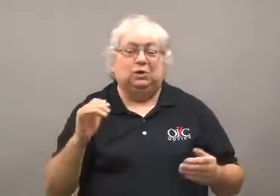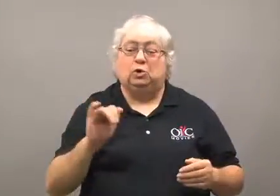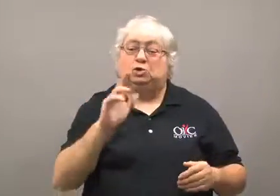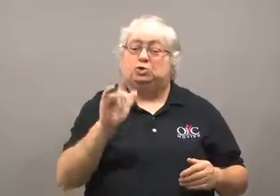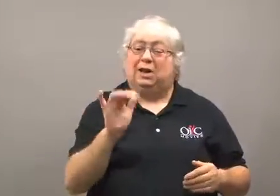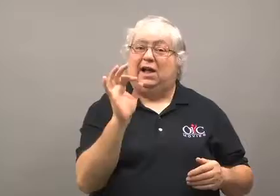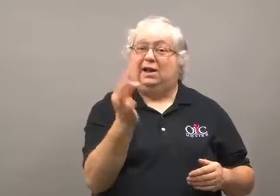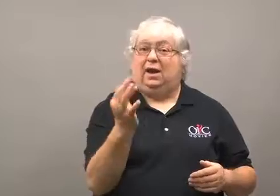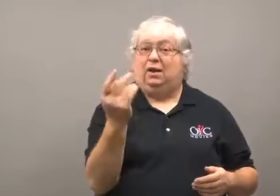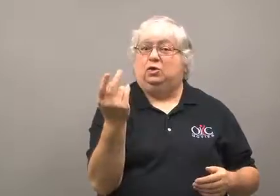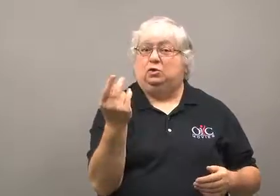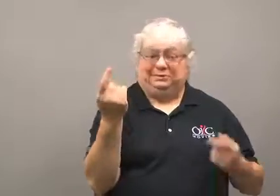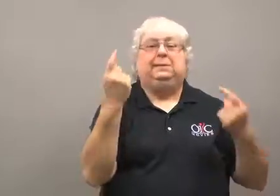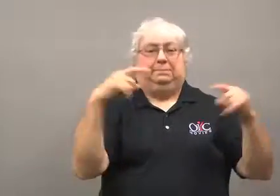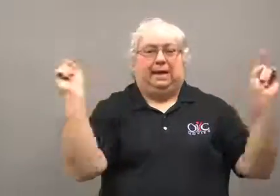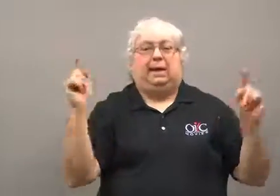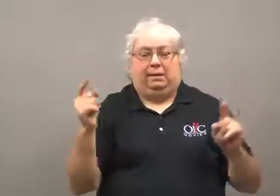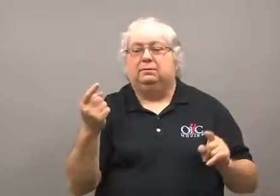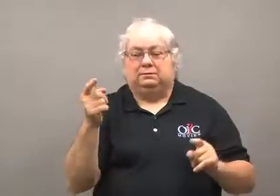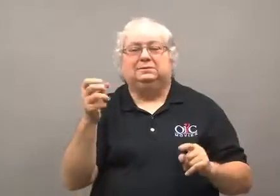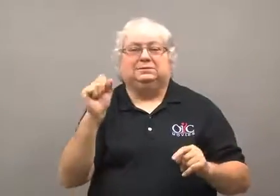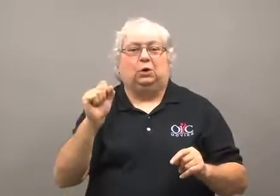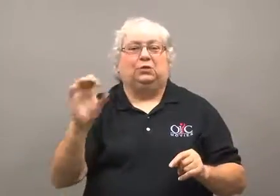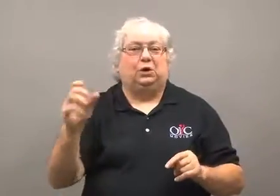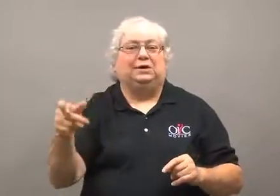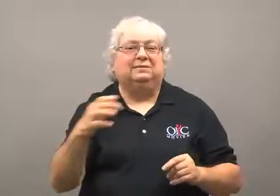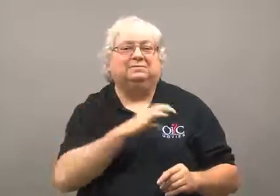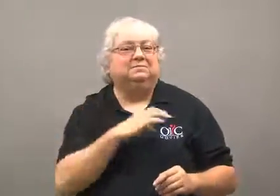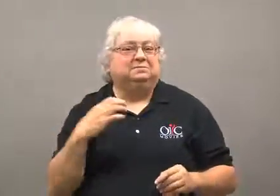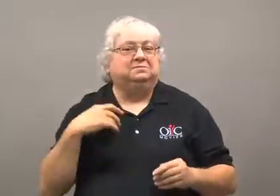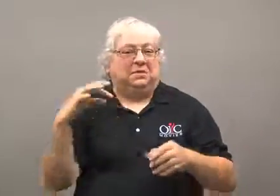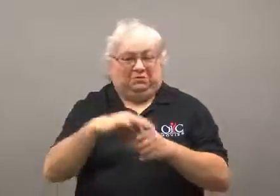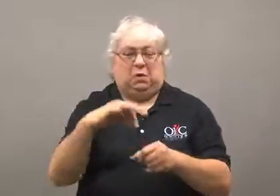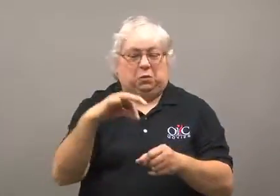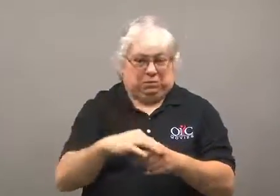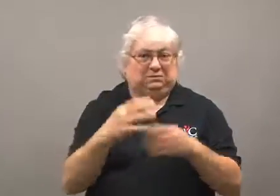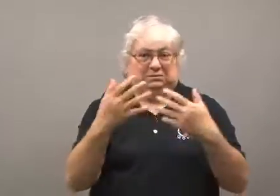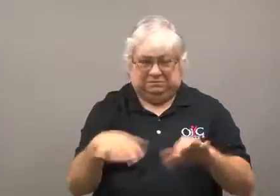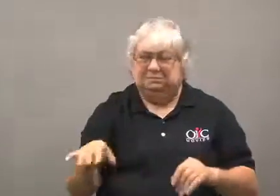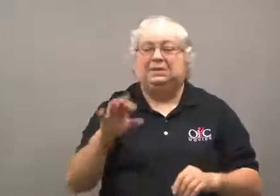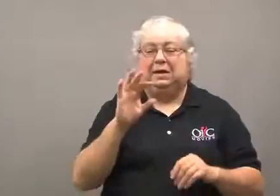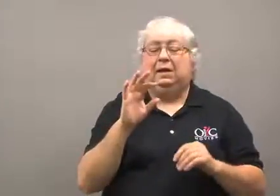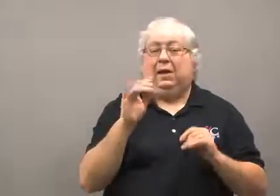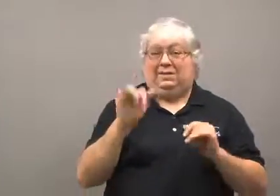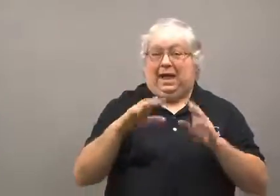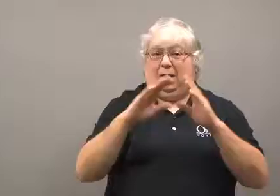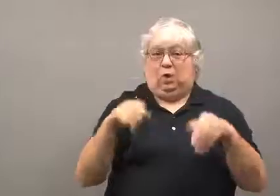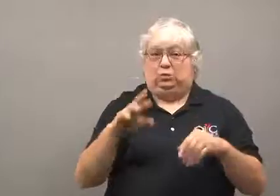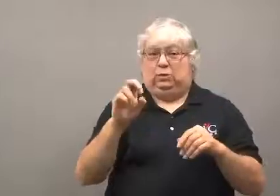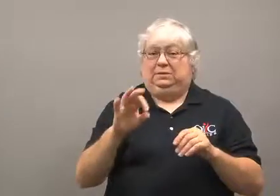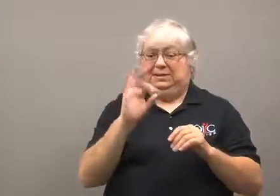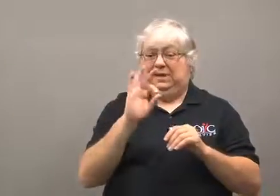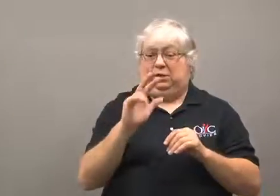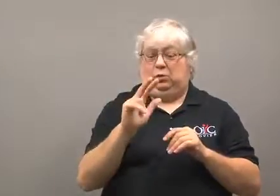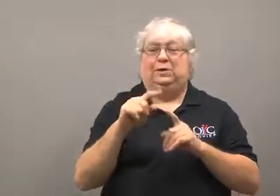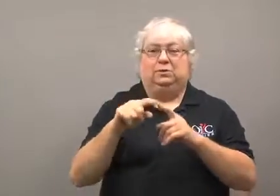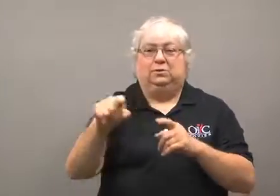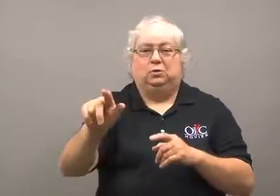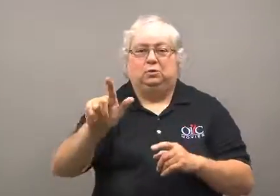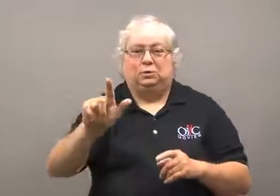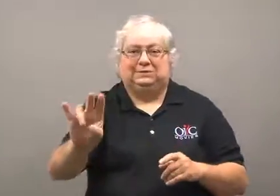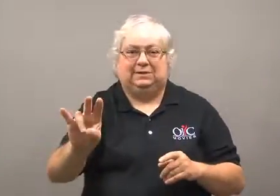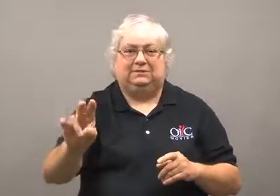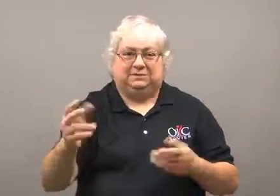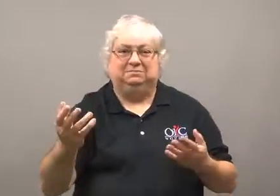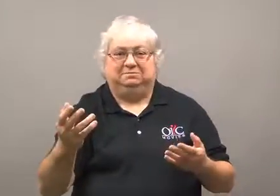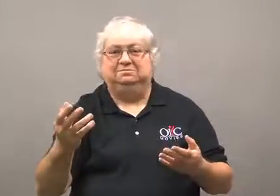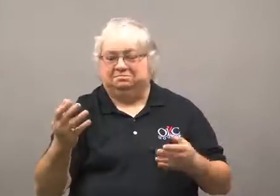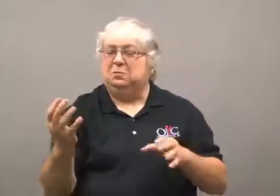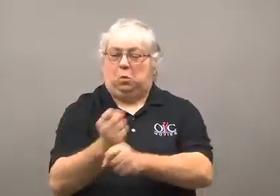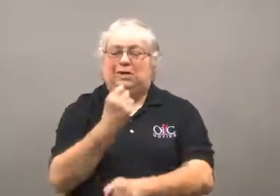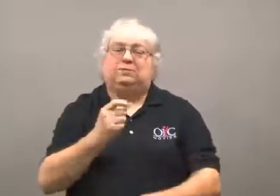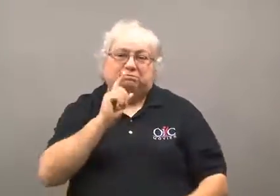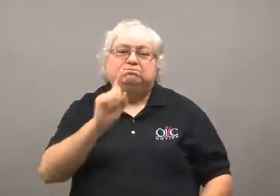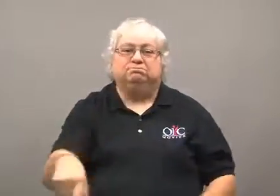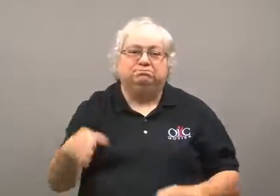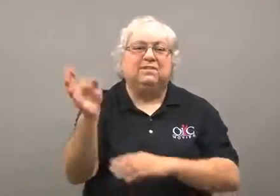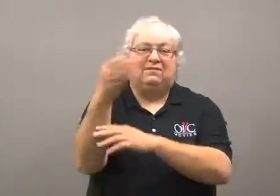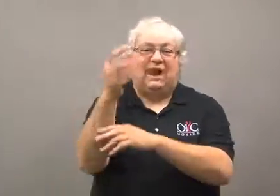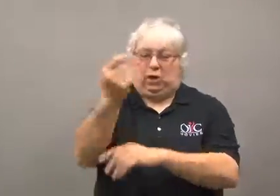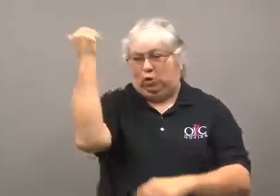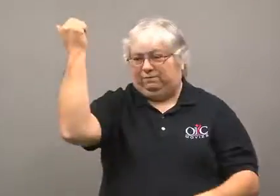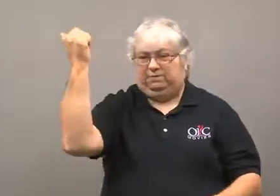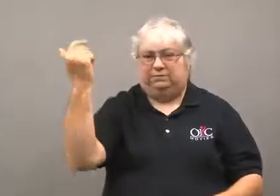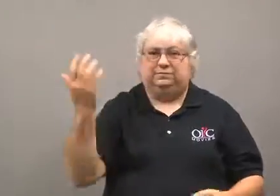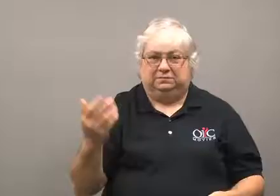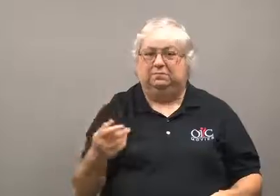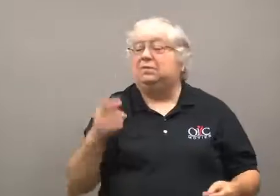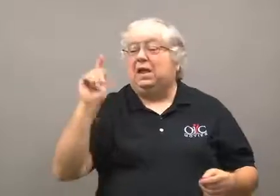On Thursday, July 9, the House voted 93 to 27 to take the flag down.